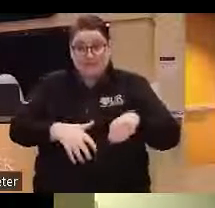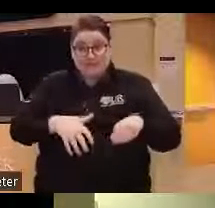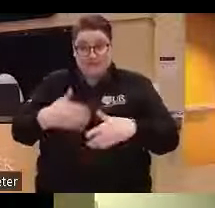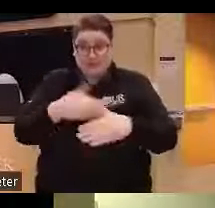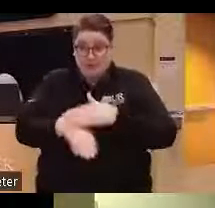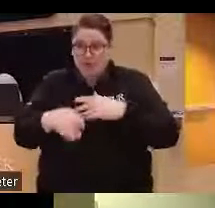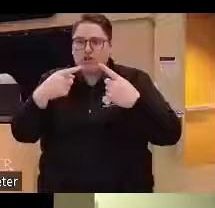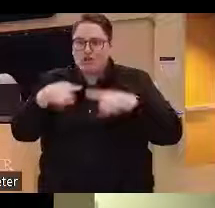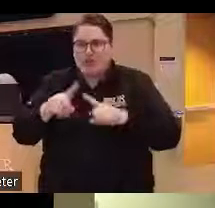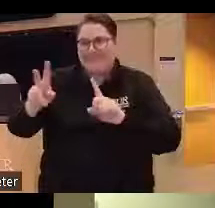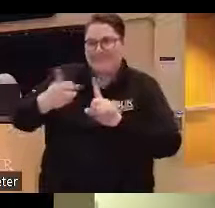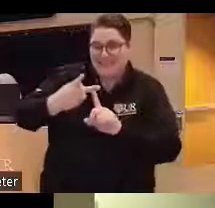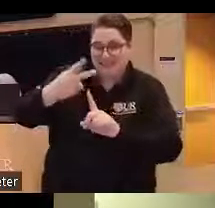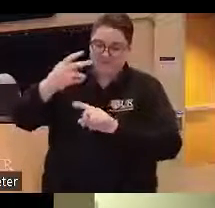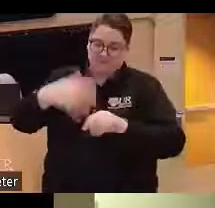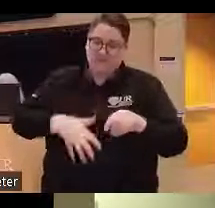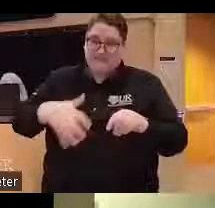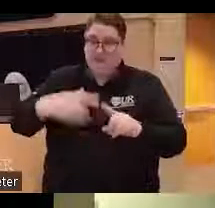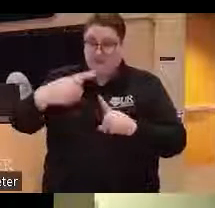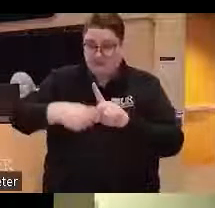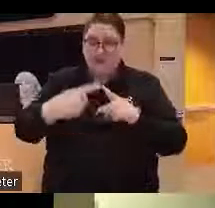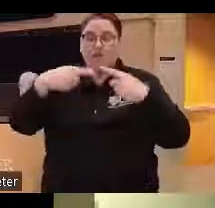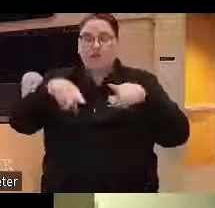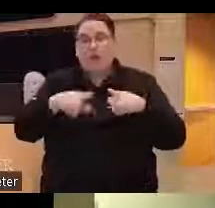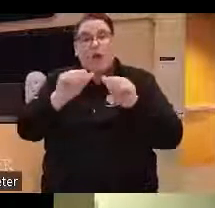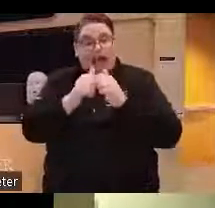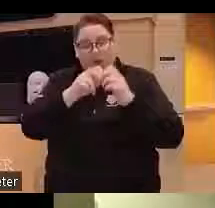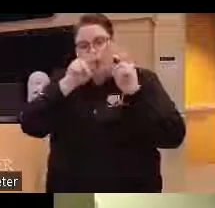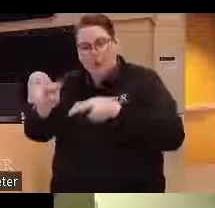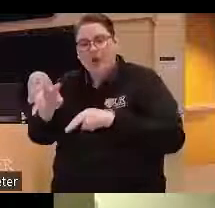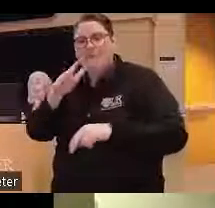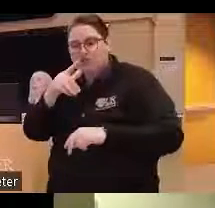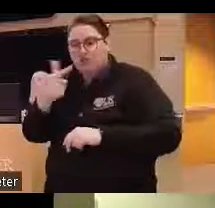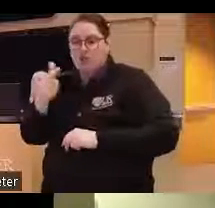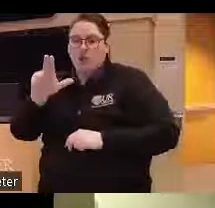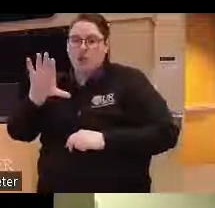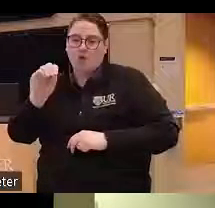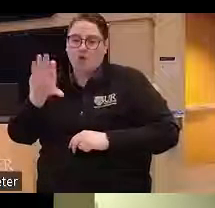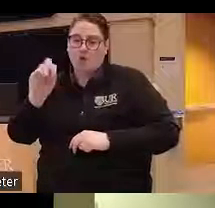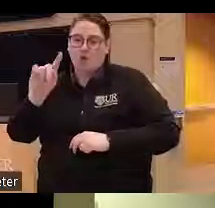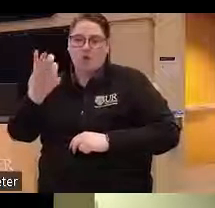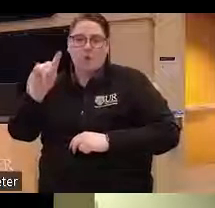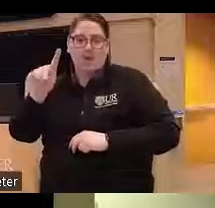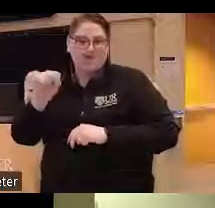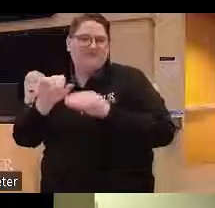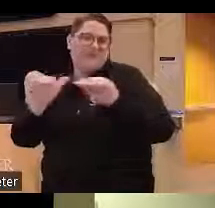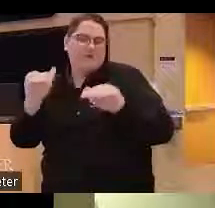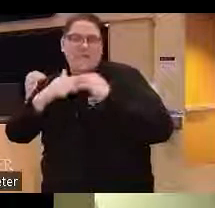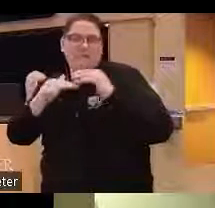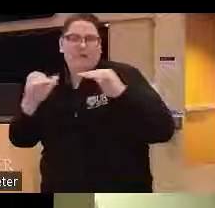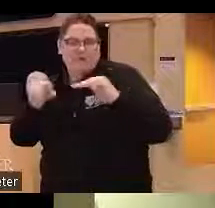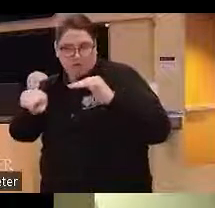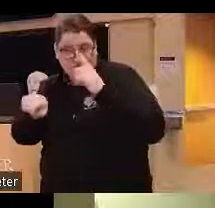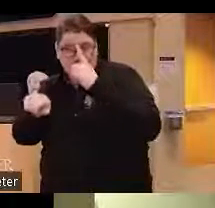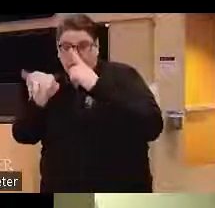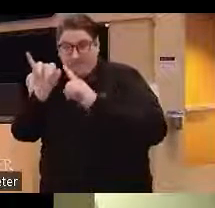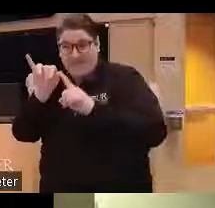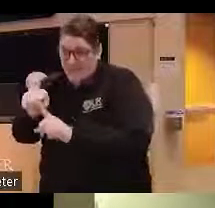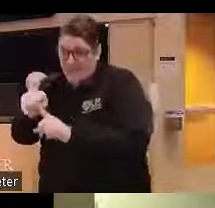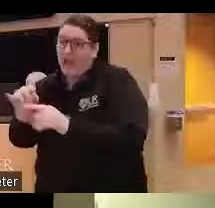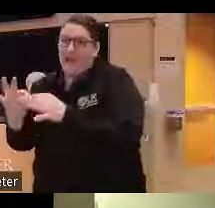month by elevations in maternal glucocorticoids um and those will play a role um in these later risks